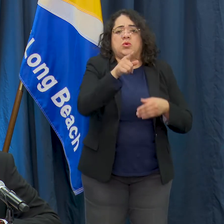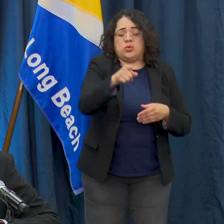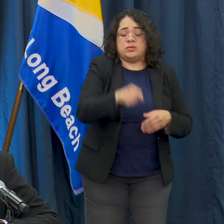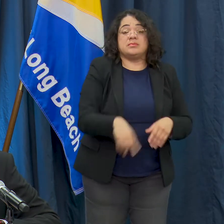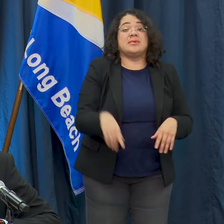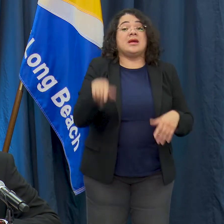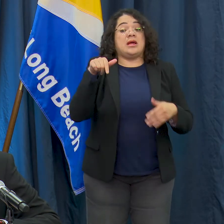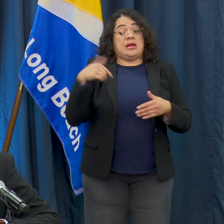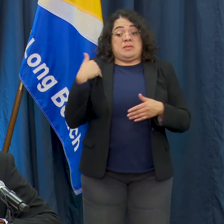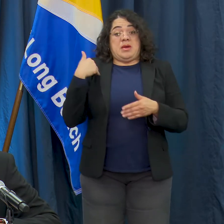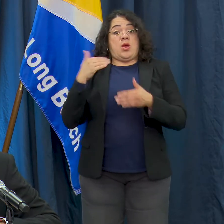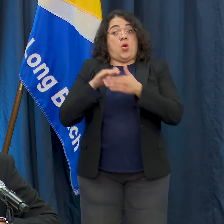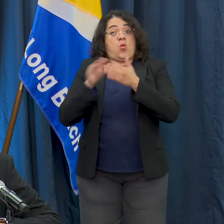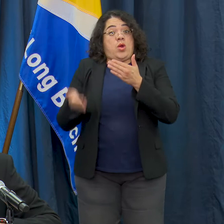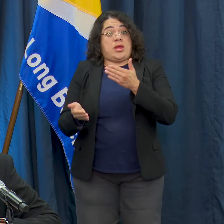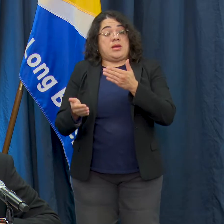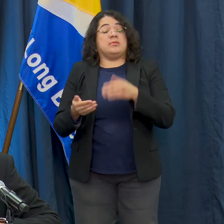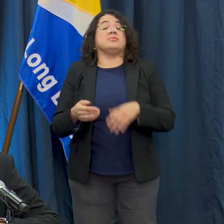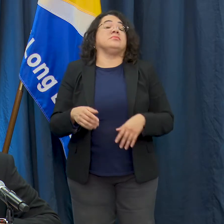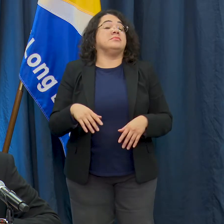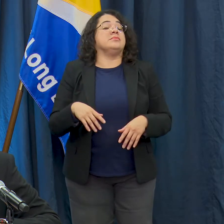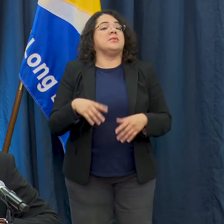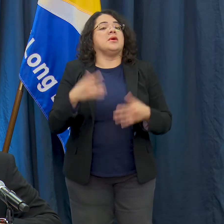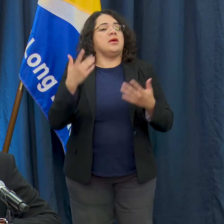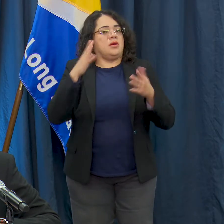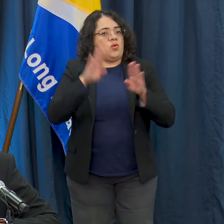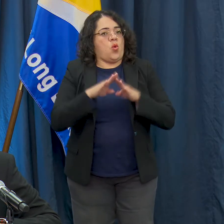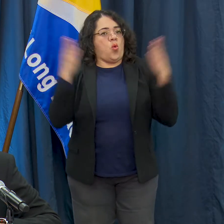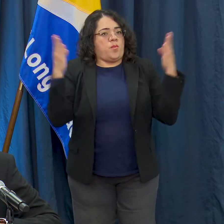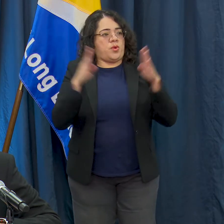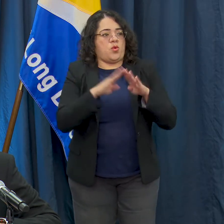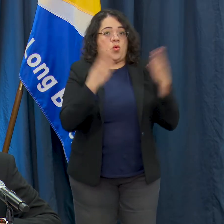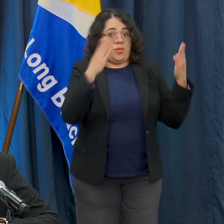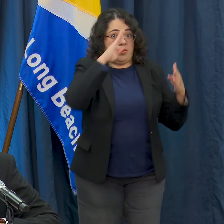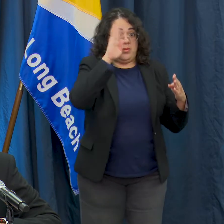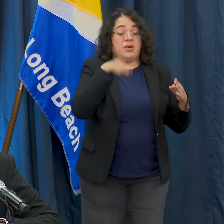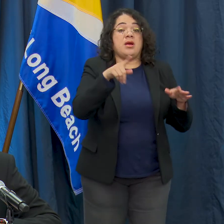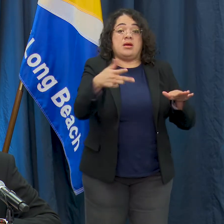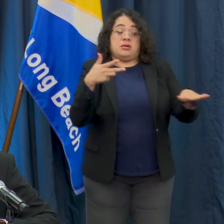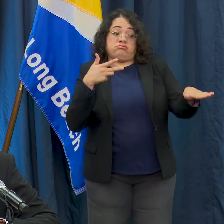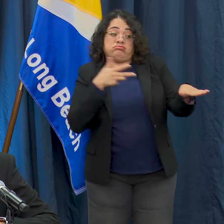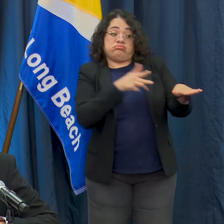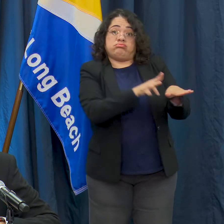Beach that wants to open with curbside pickup is now allowed to